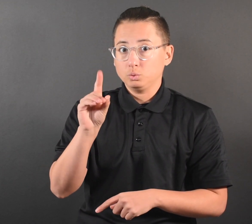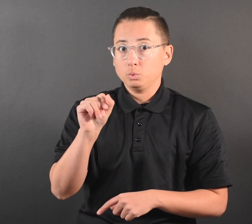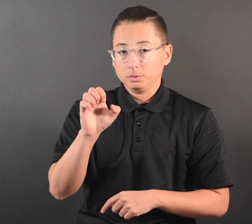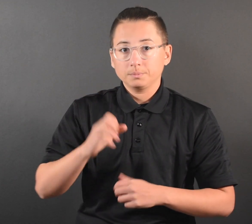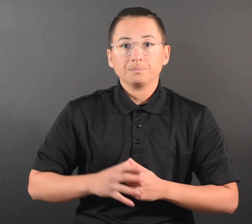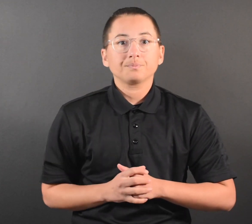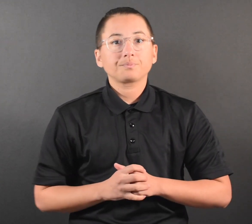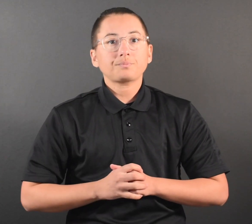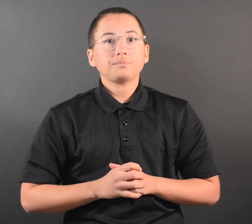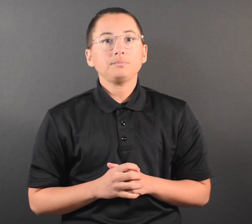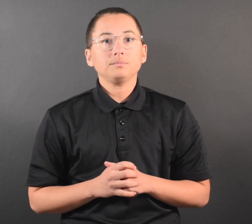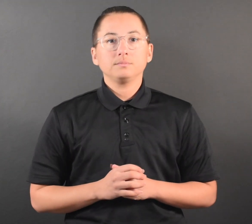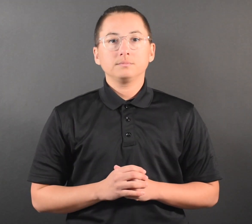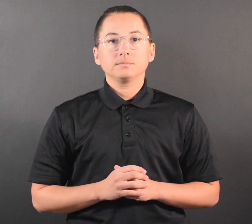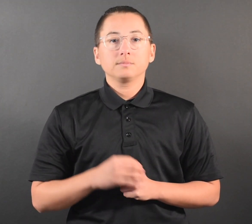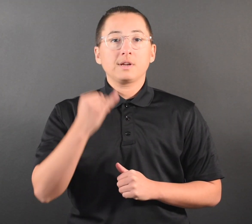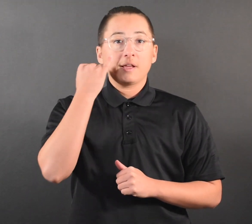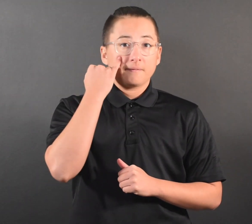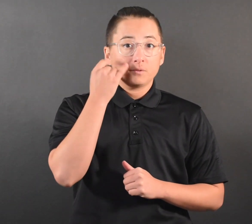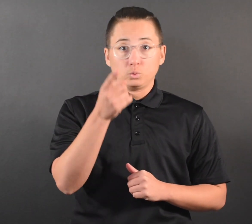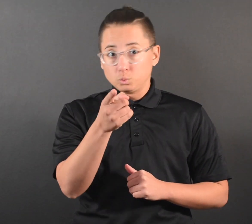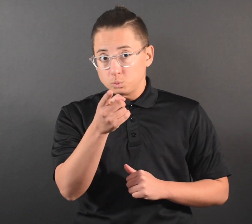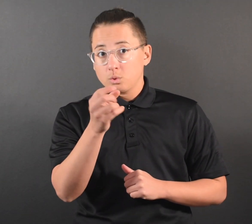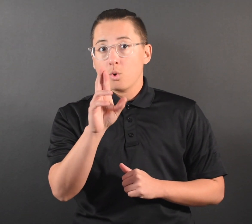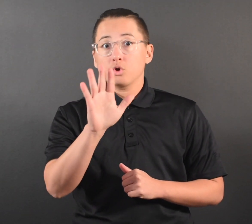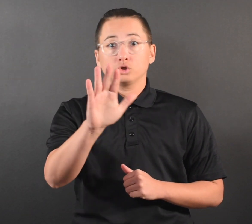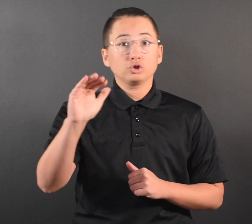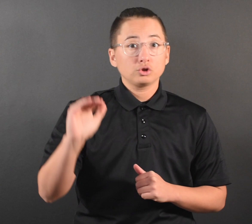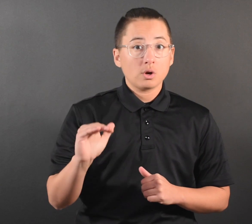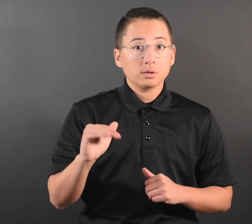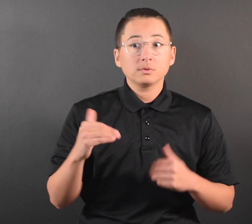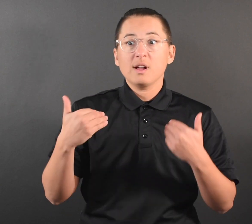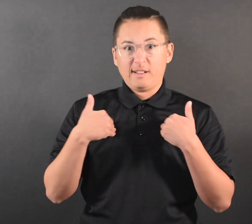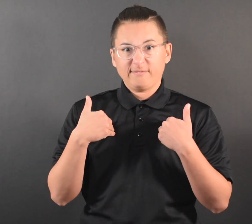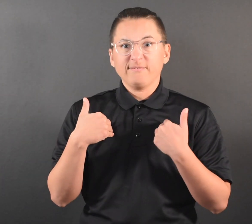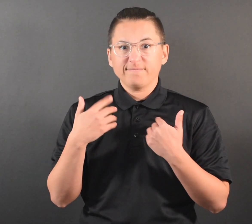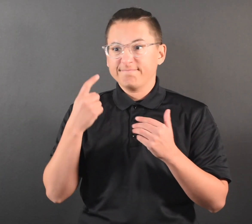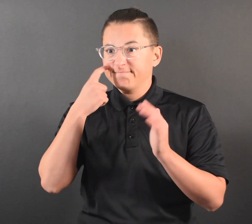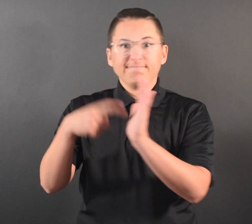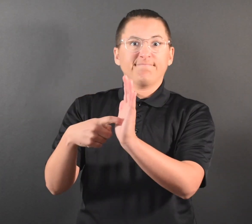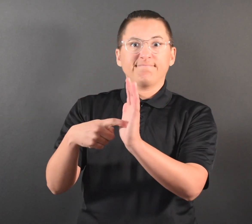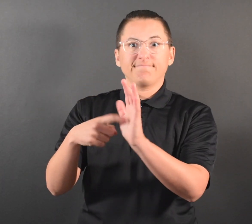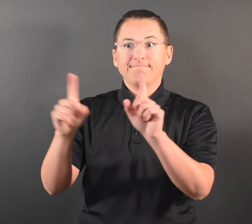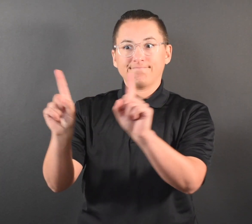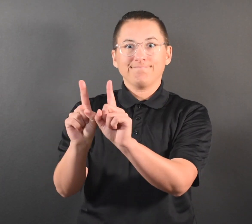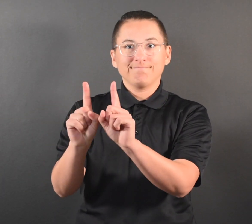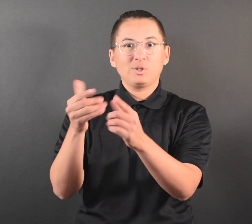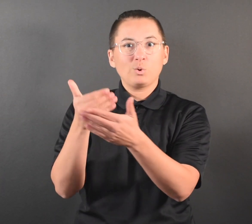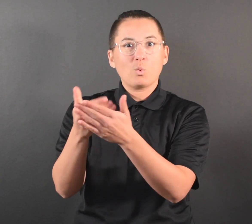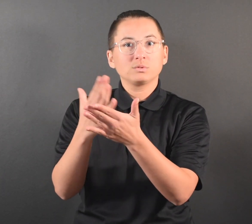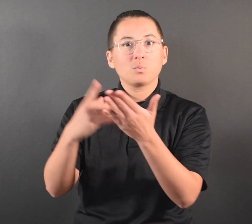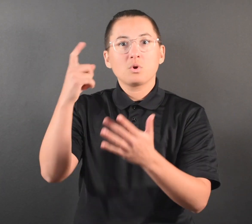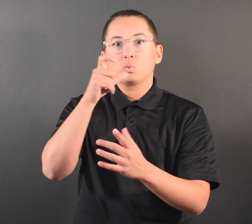• If you or your child have been identified as a close contact of someone with COVID-19,